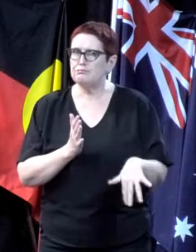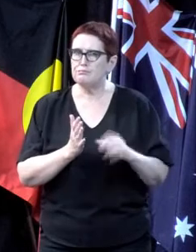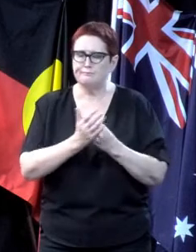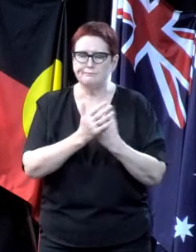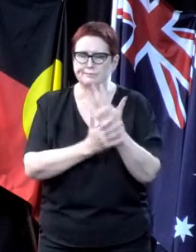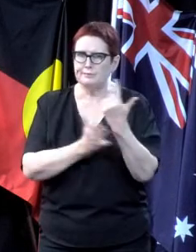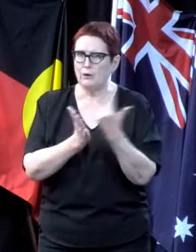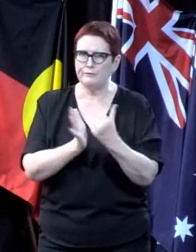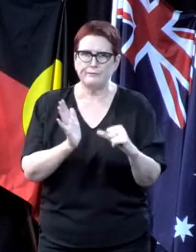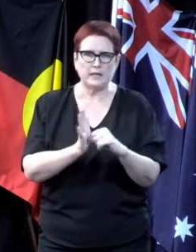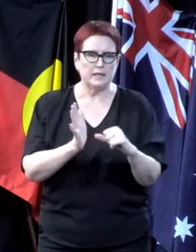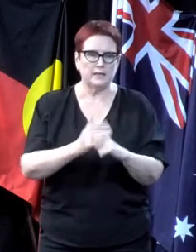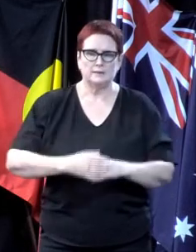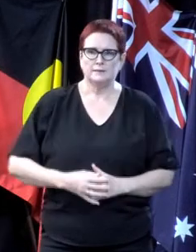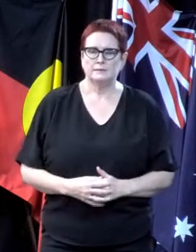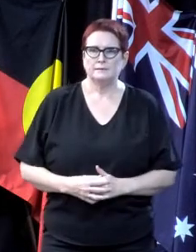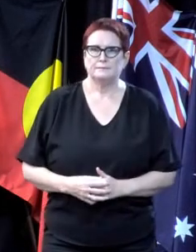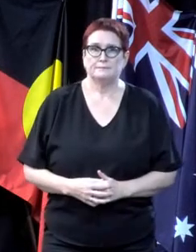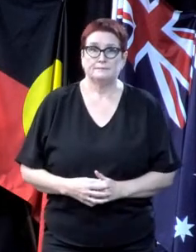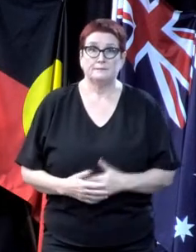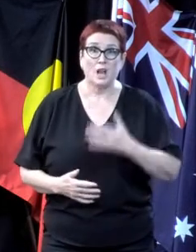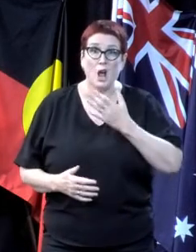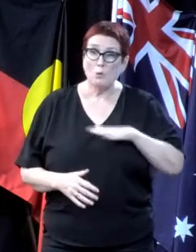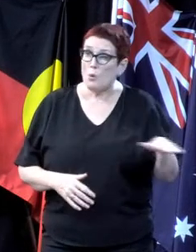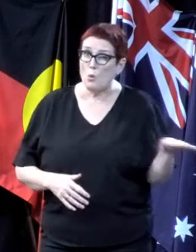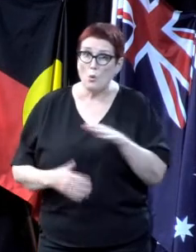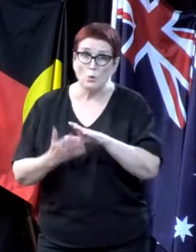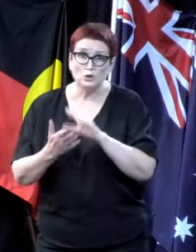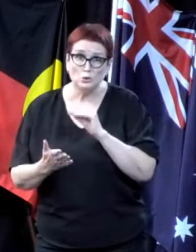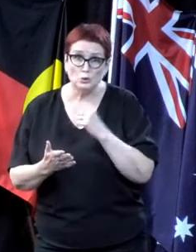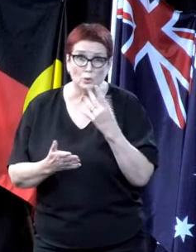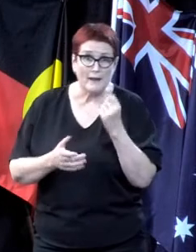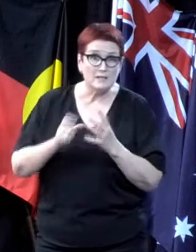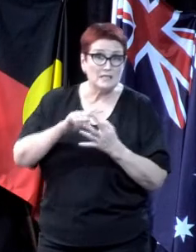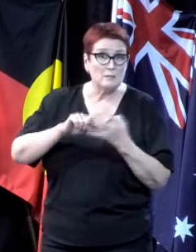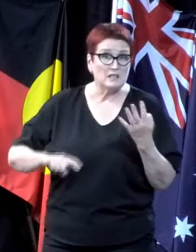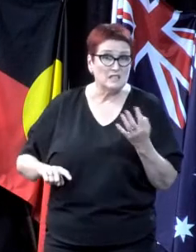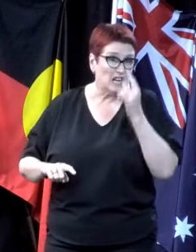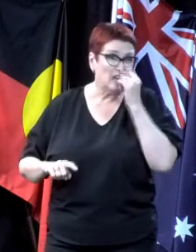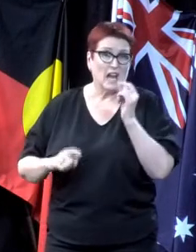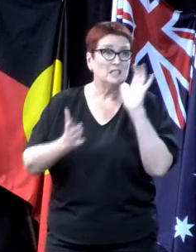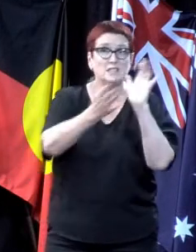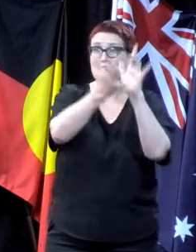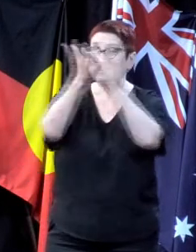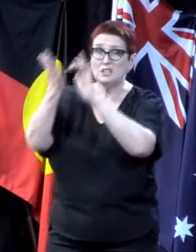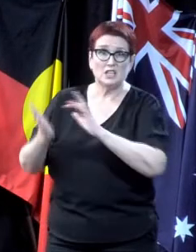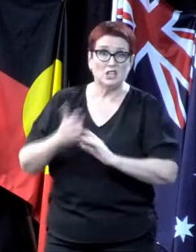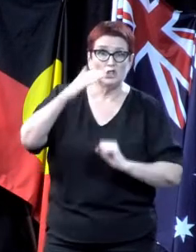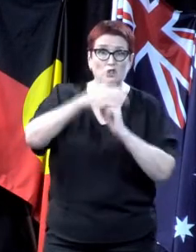like all of our students, and students with disability to be able to access the top story of all of our buildings.